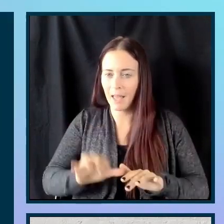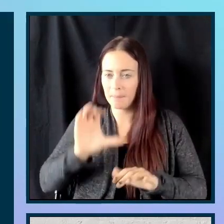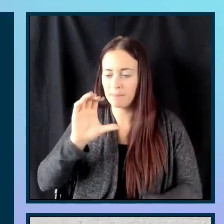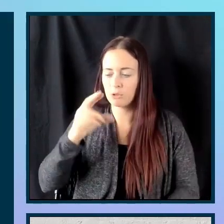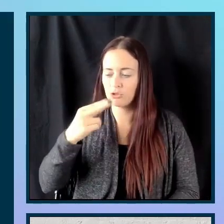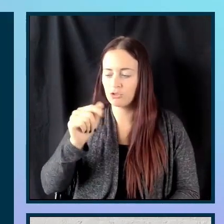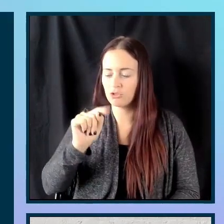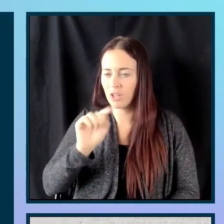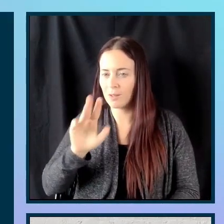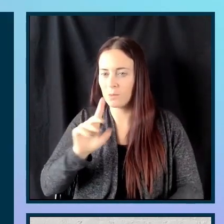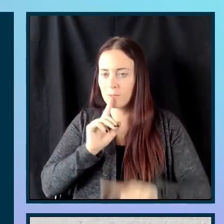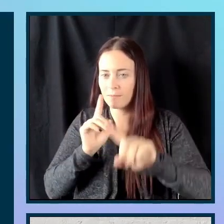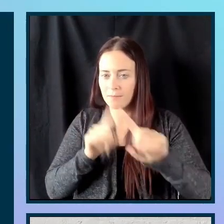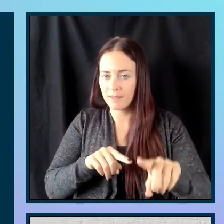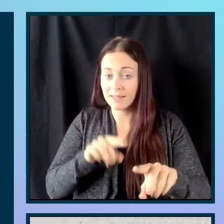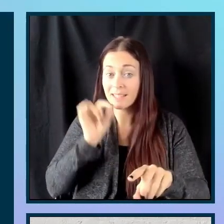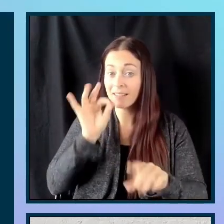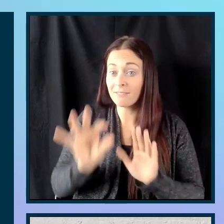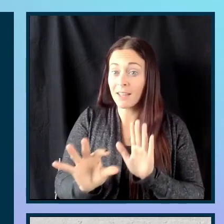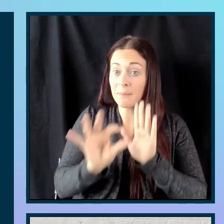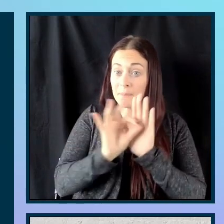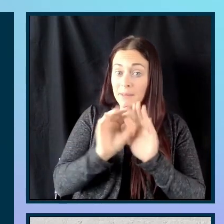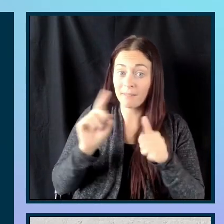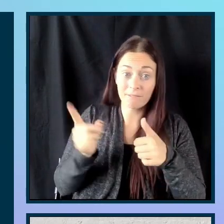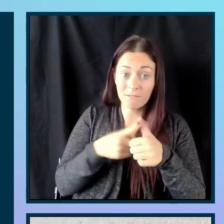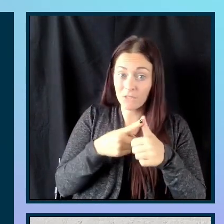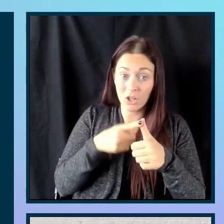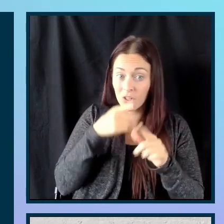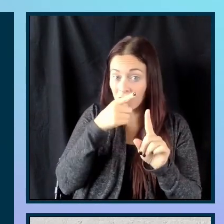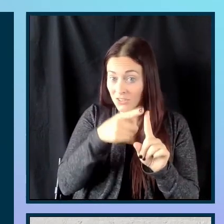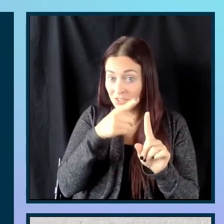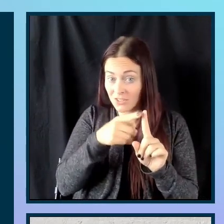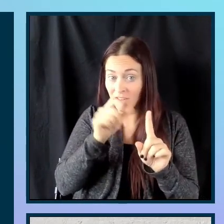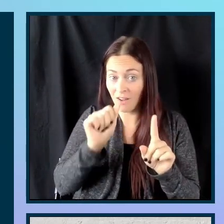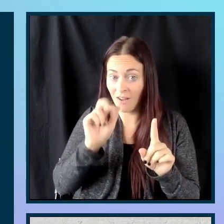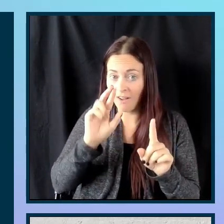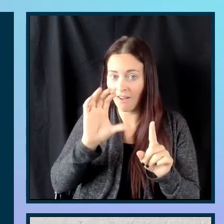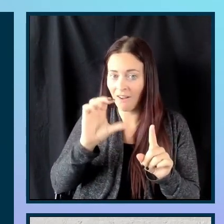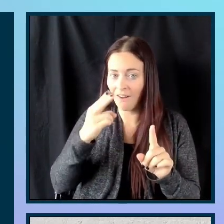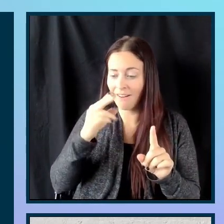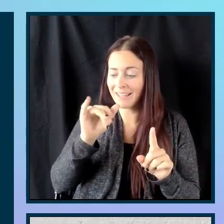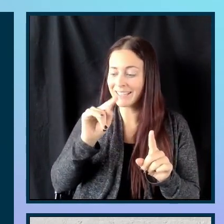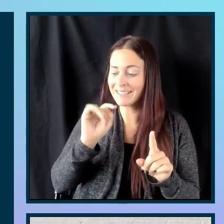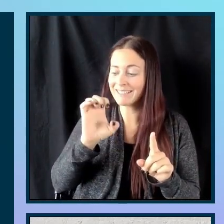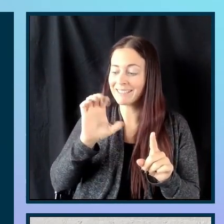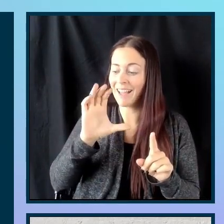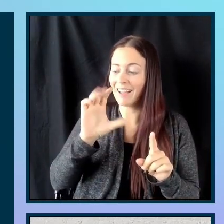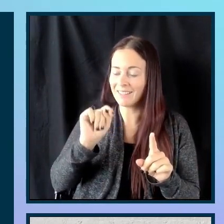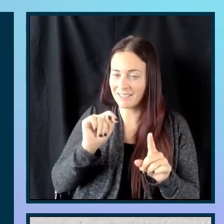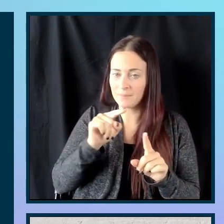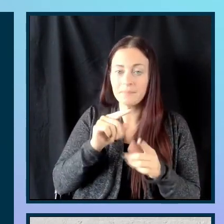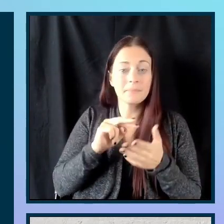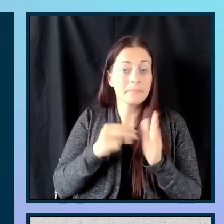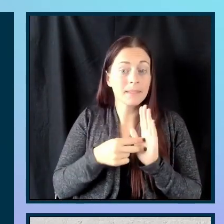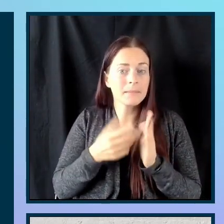If you pick the first one, architect, you are most likely ensuring your company's products,